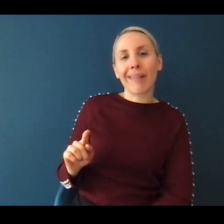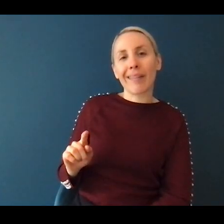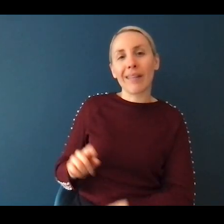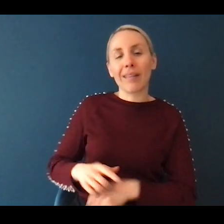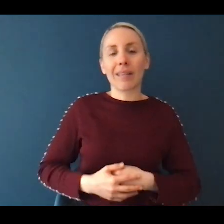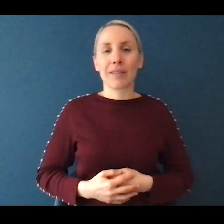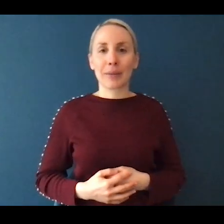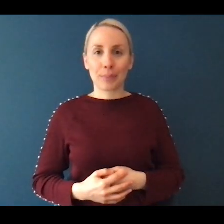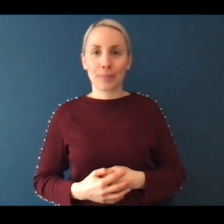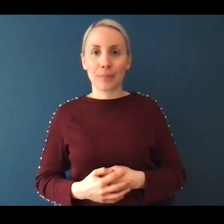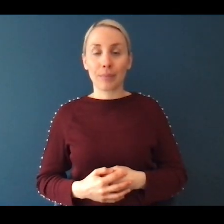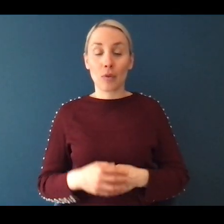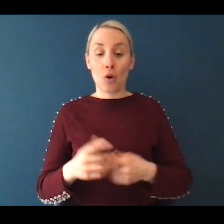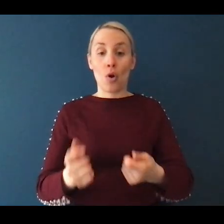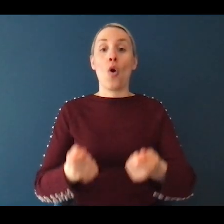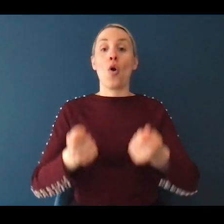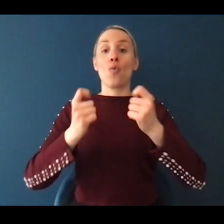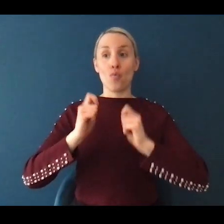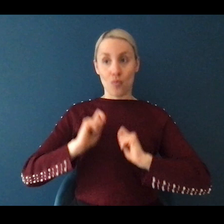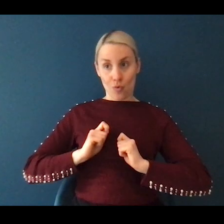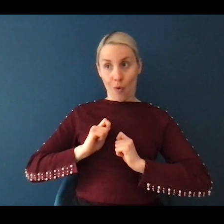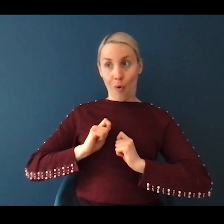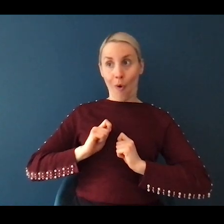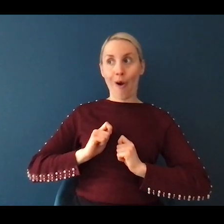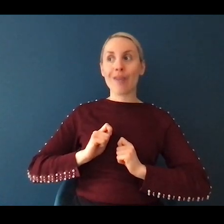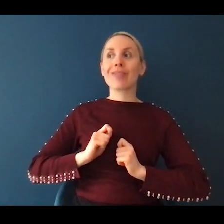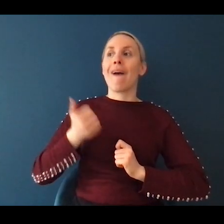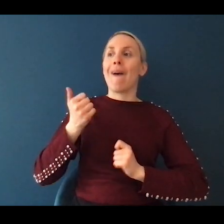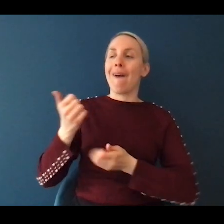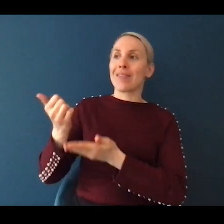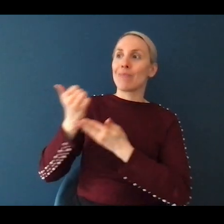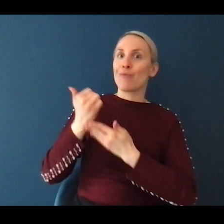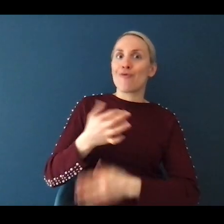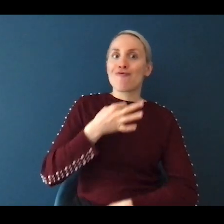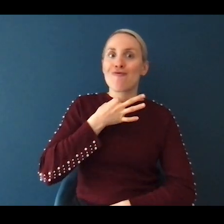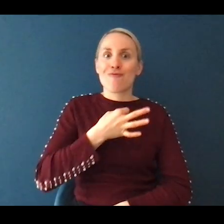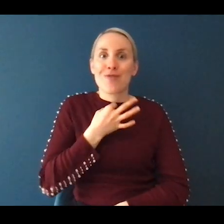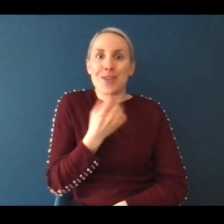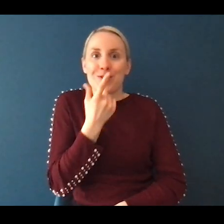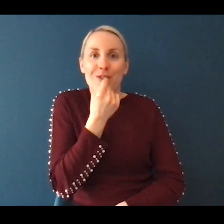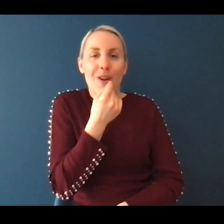getting the award allowed me to then take the risk and really change the project in